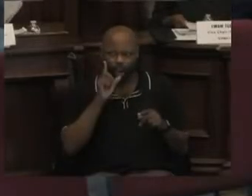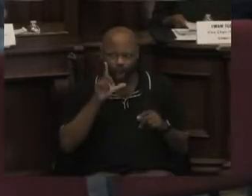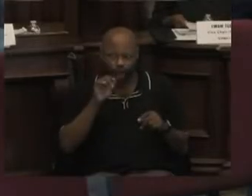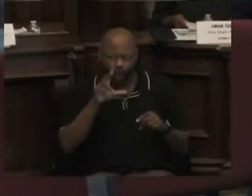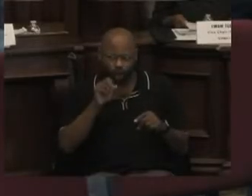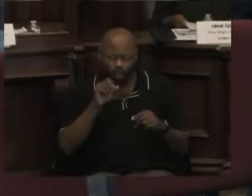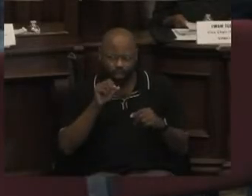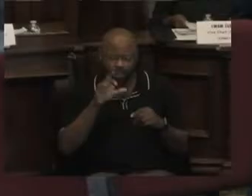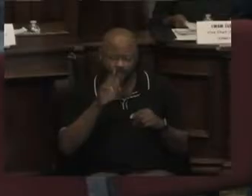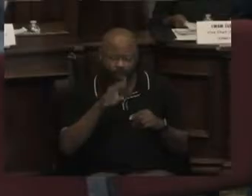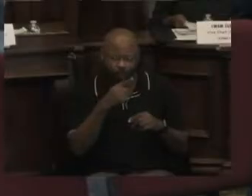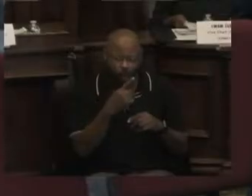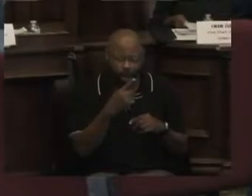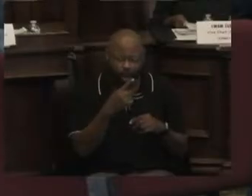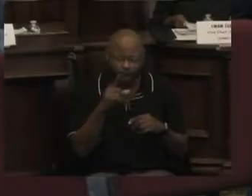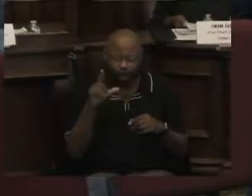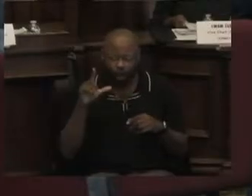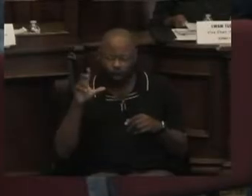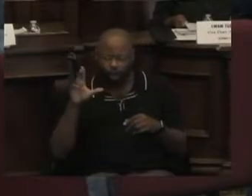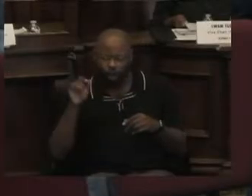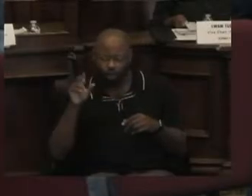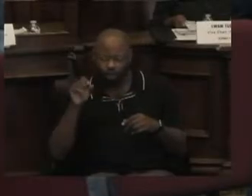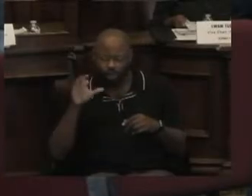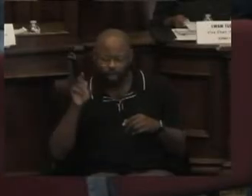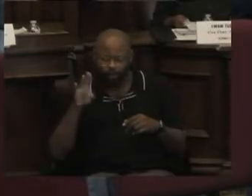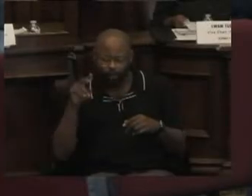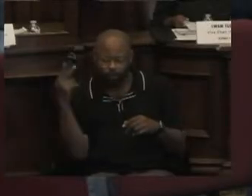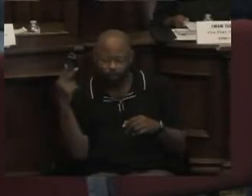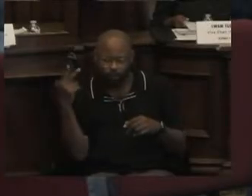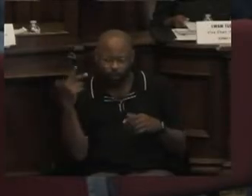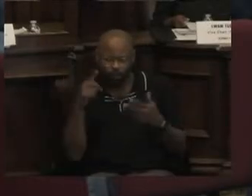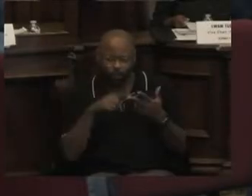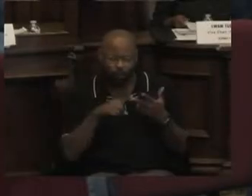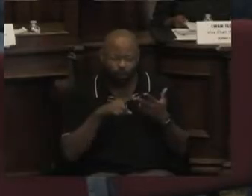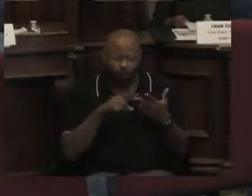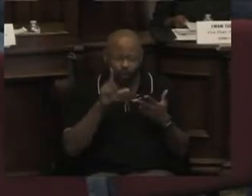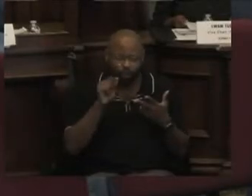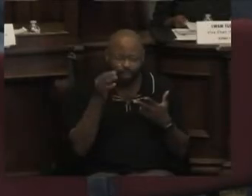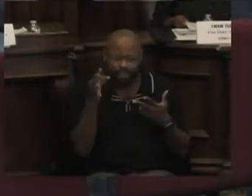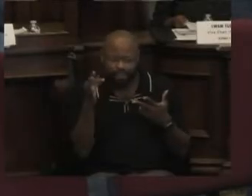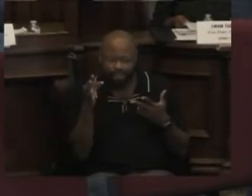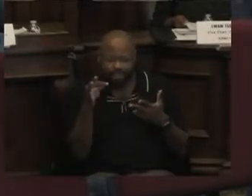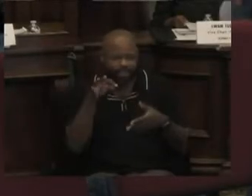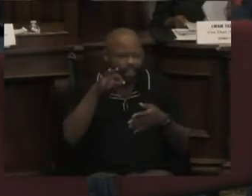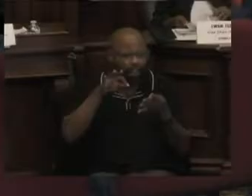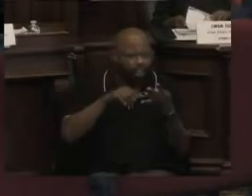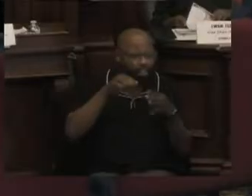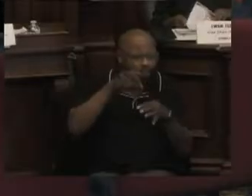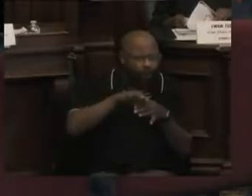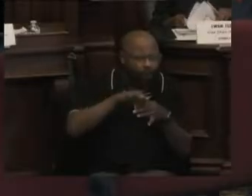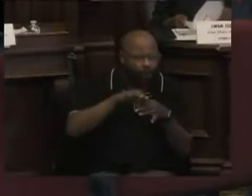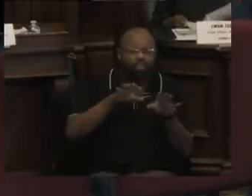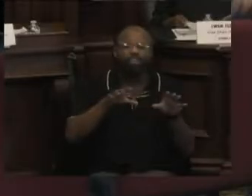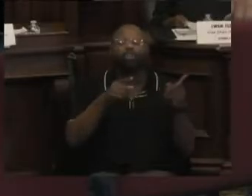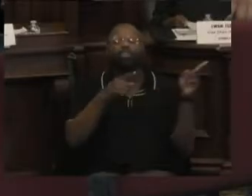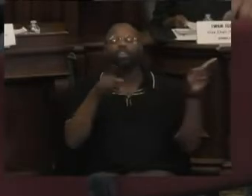Yes. Right. So people have been hearing about the Locust Club